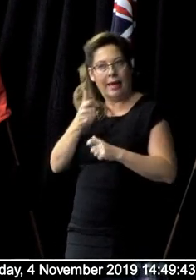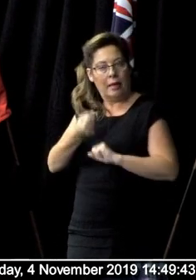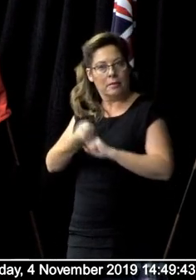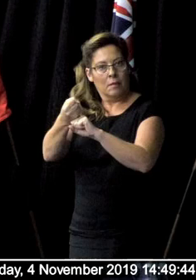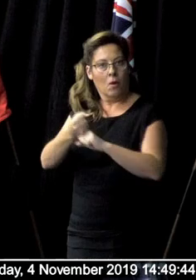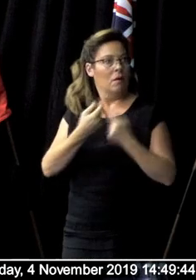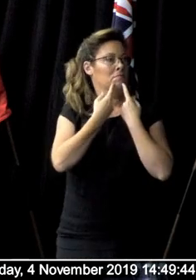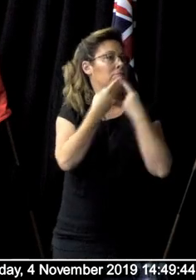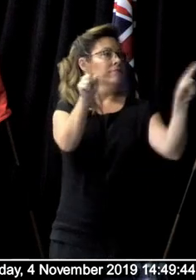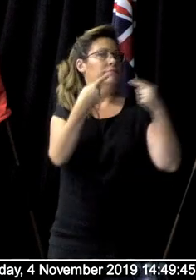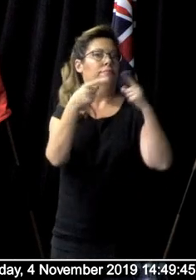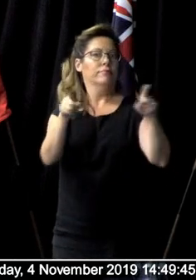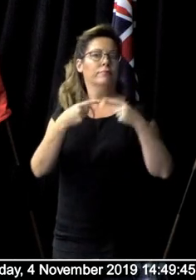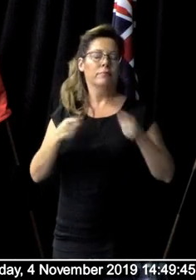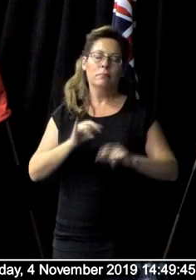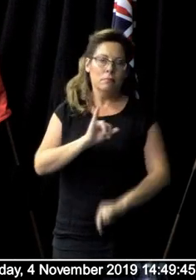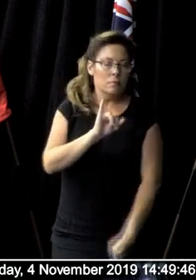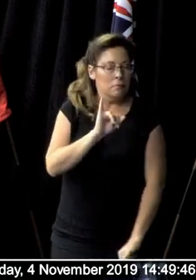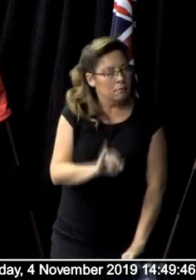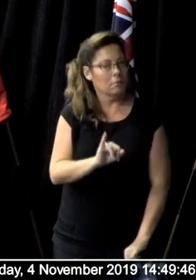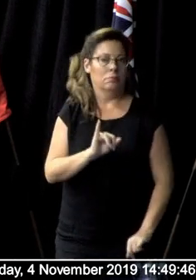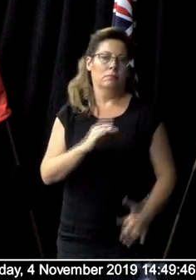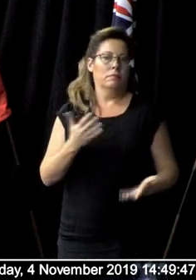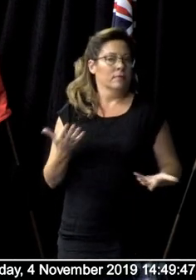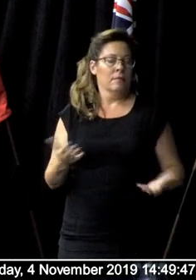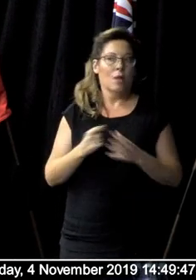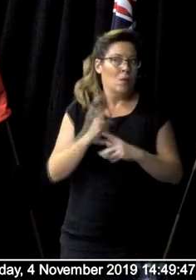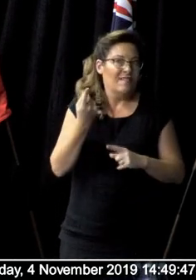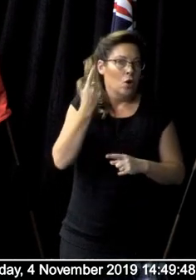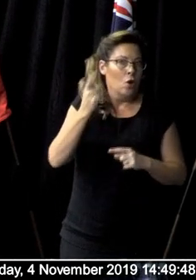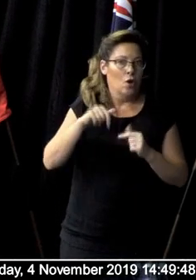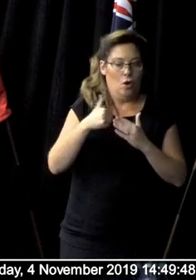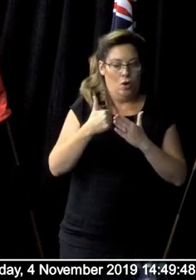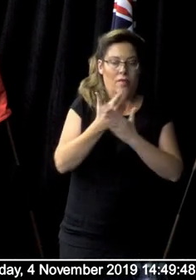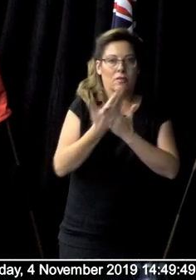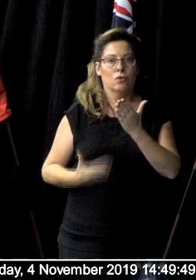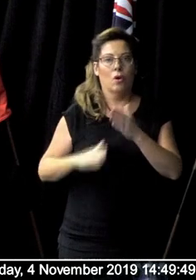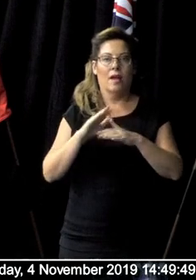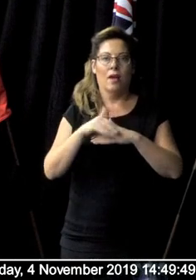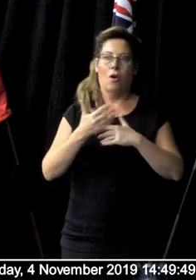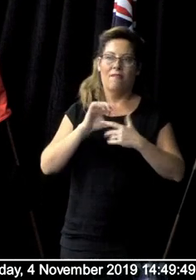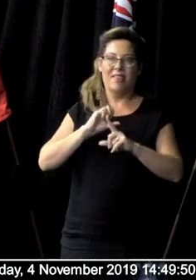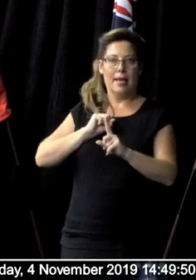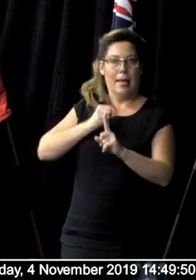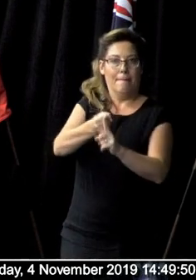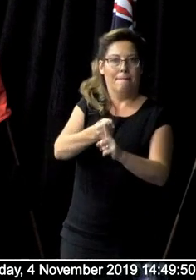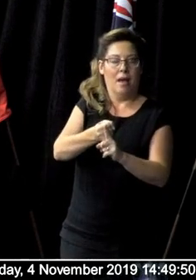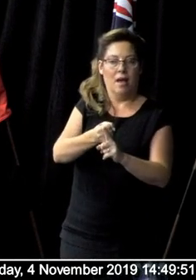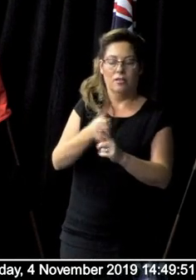And we’ve already heard this morning about the impact of being left out of activities